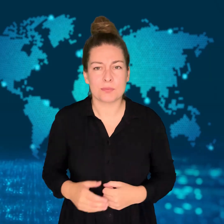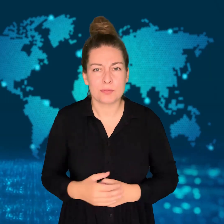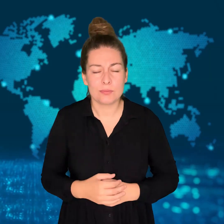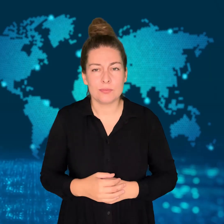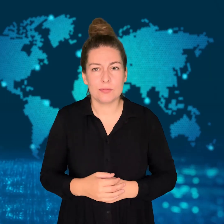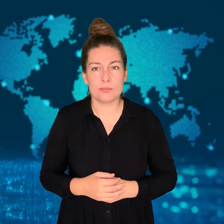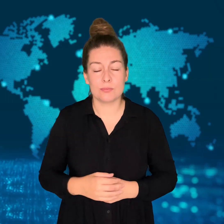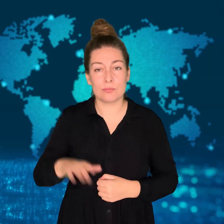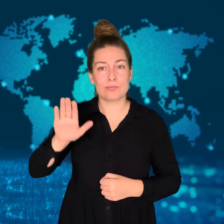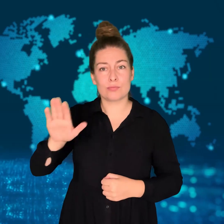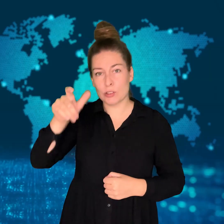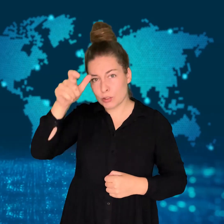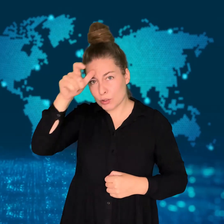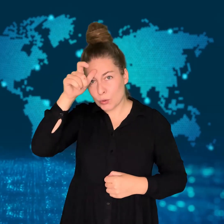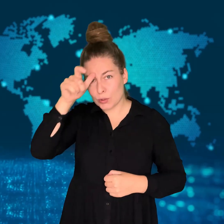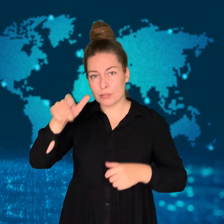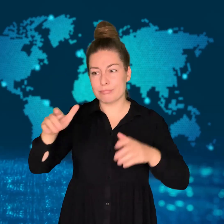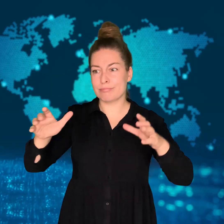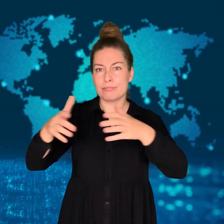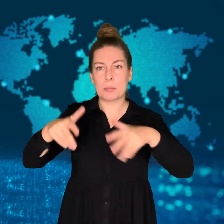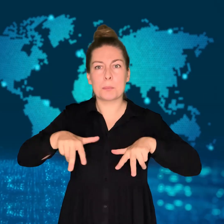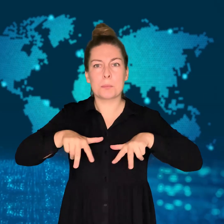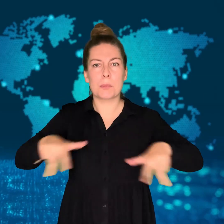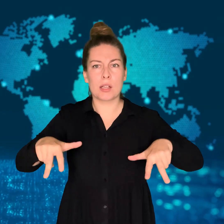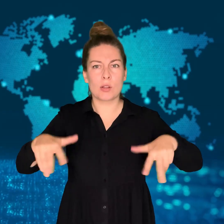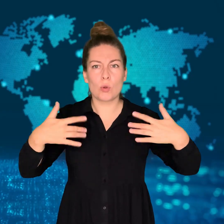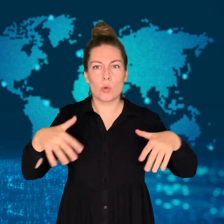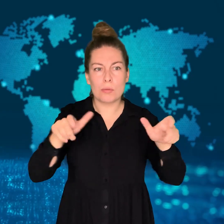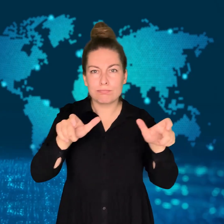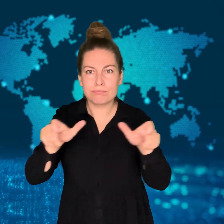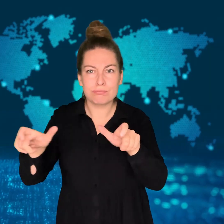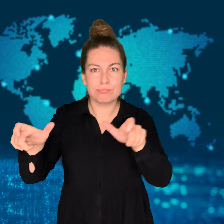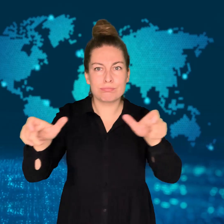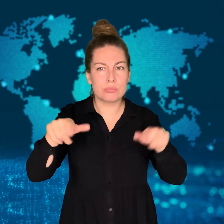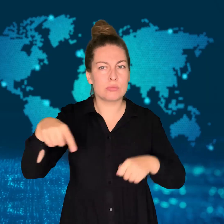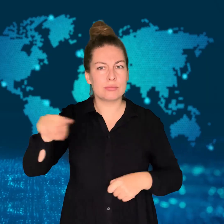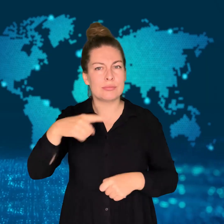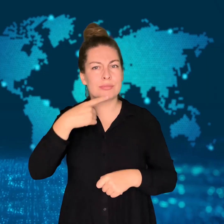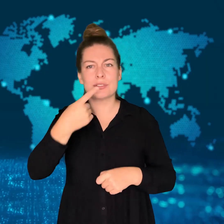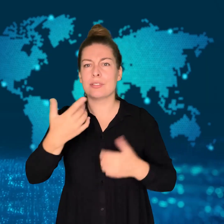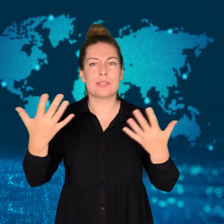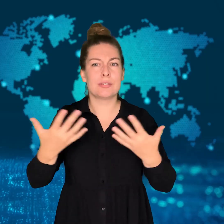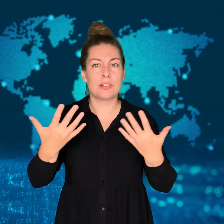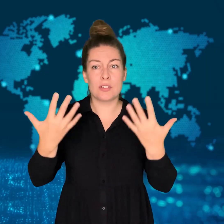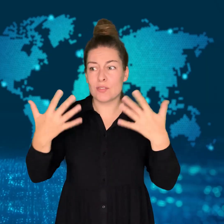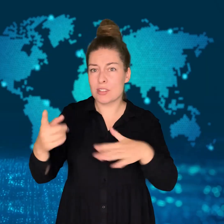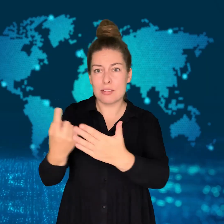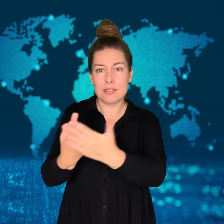Turkeys defense ministry says warplanes have now carried out raids